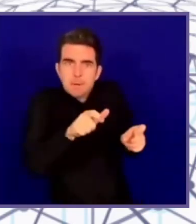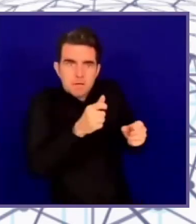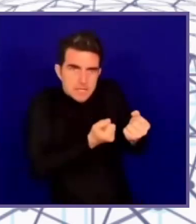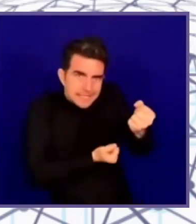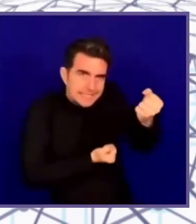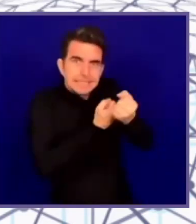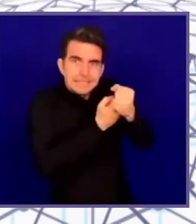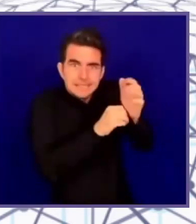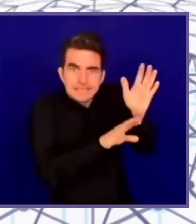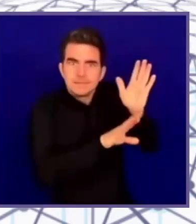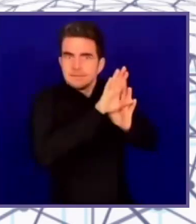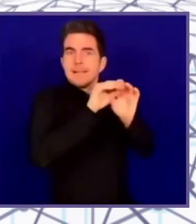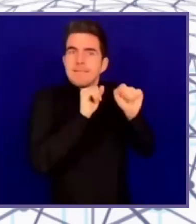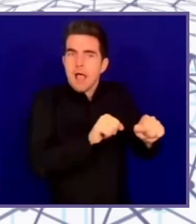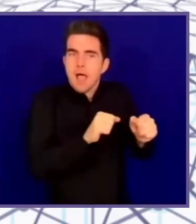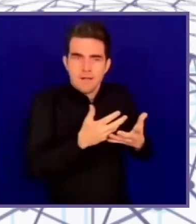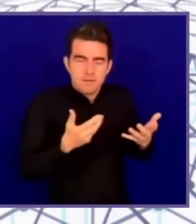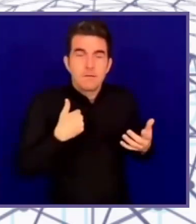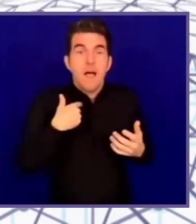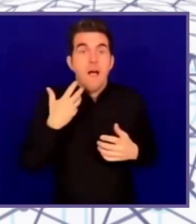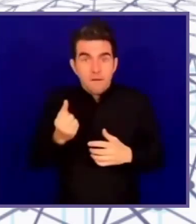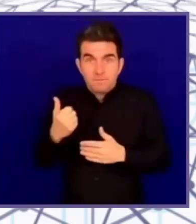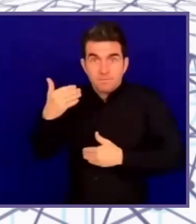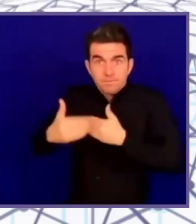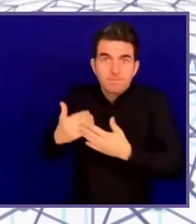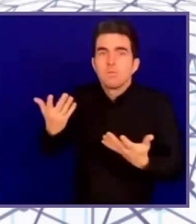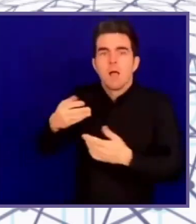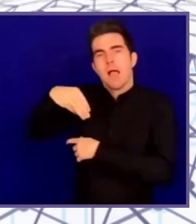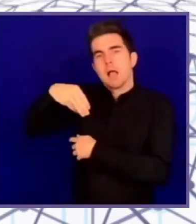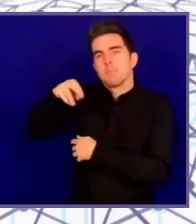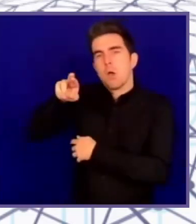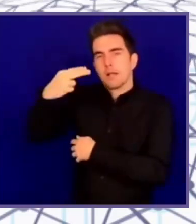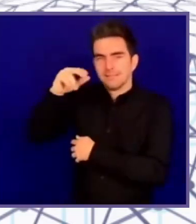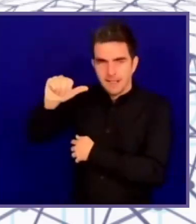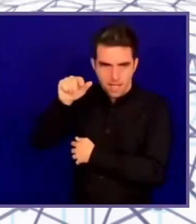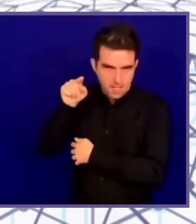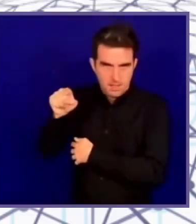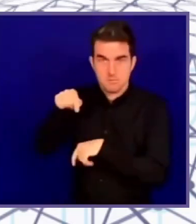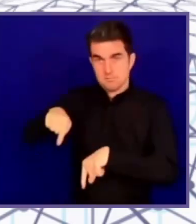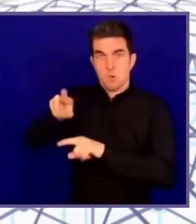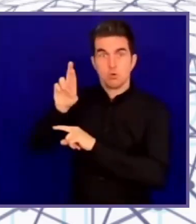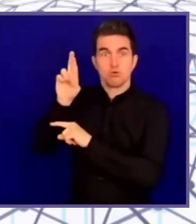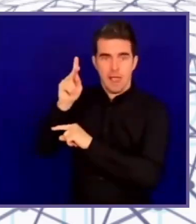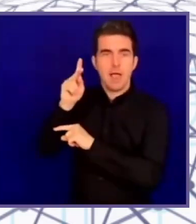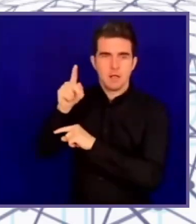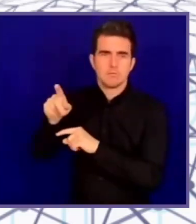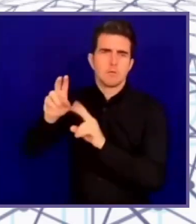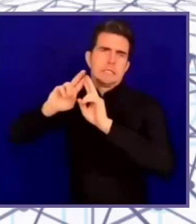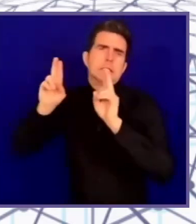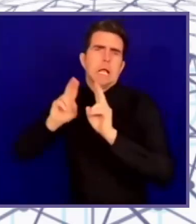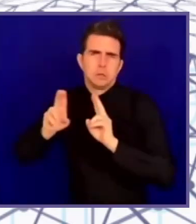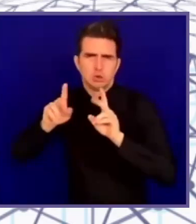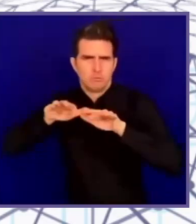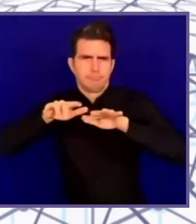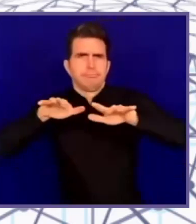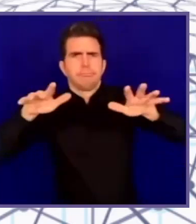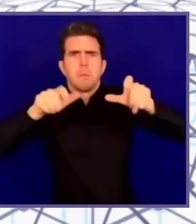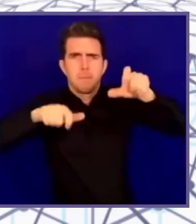based on improved mortality or morbidity. Now I challenge anyone that if someone's got MND or ALS